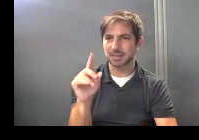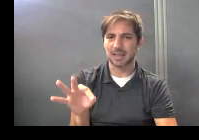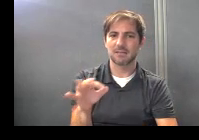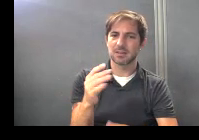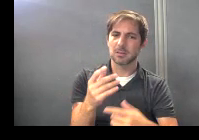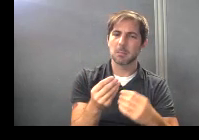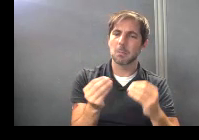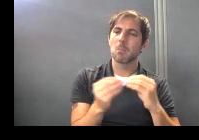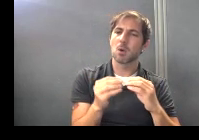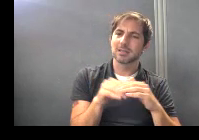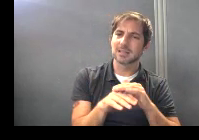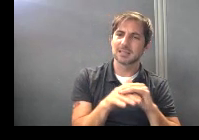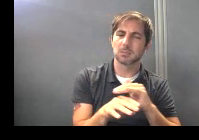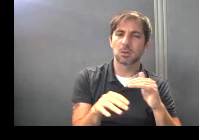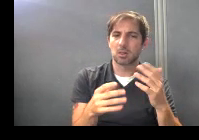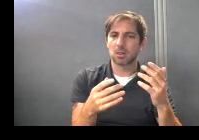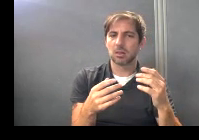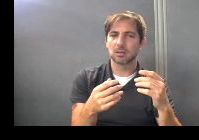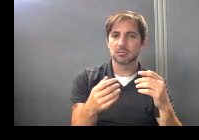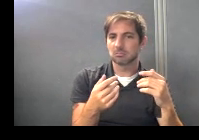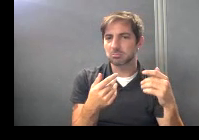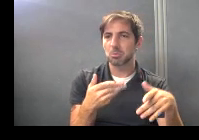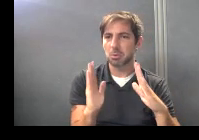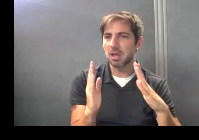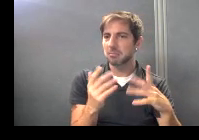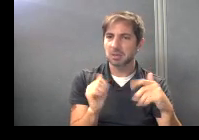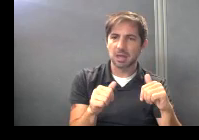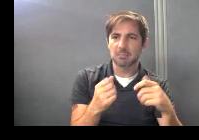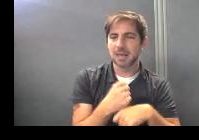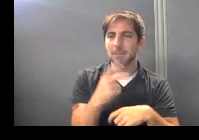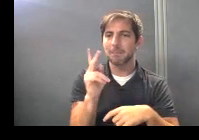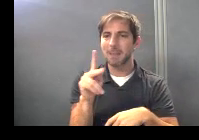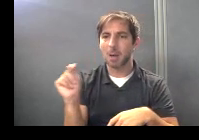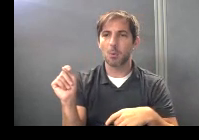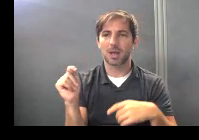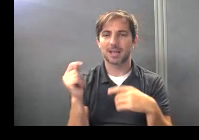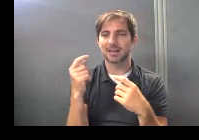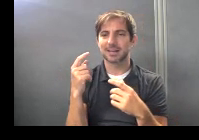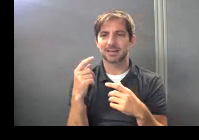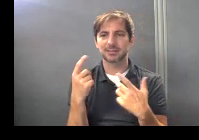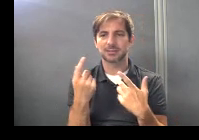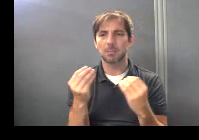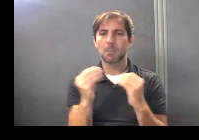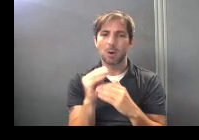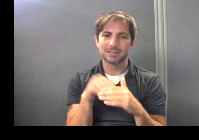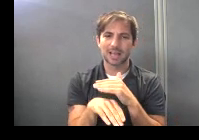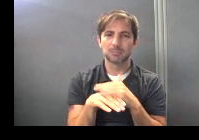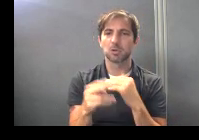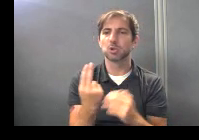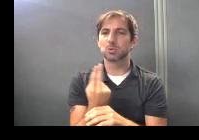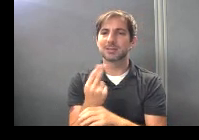THERE IS A WAY TO MAKE POWERPOINT SLIDES ACCESSIBLE USING THE LAYOUT FEATURE IN THE POWERPOINT.